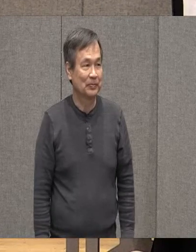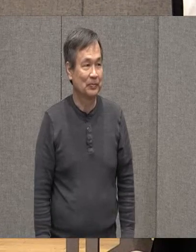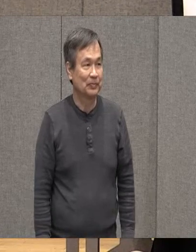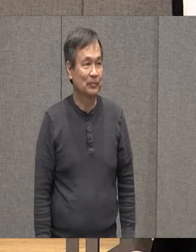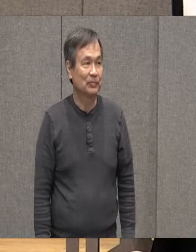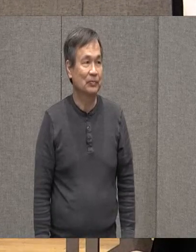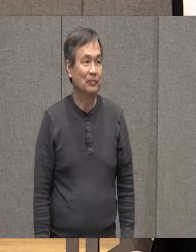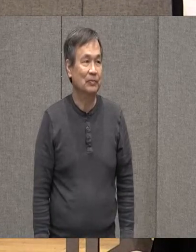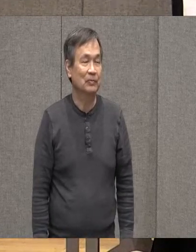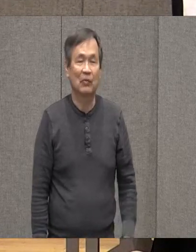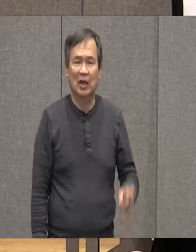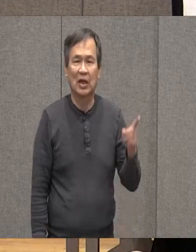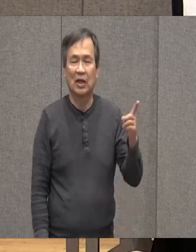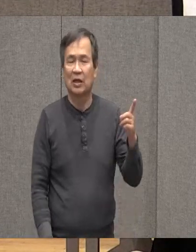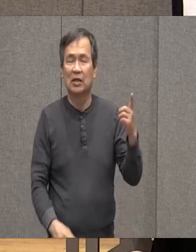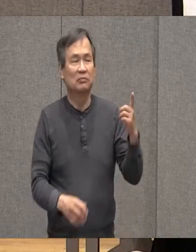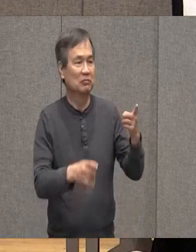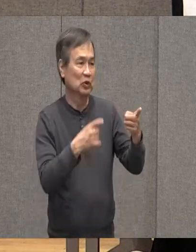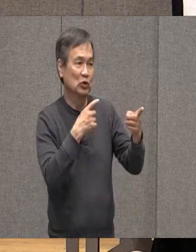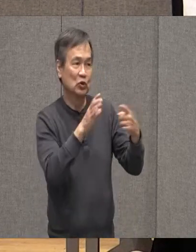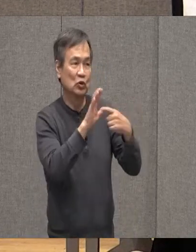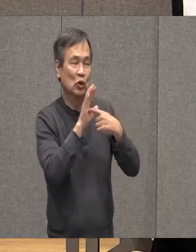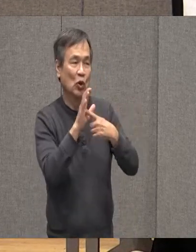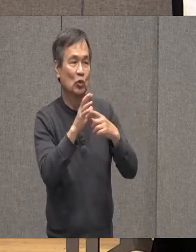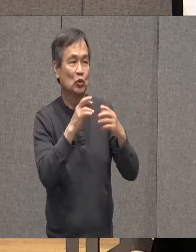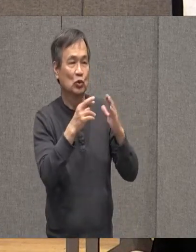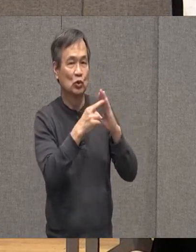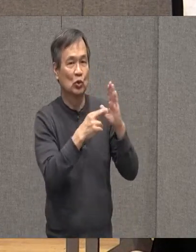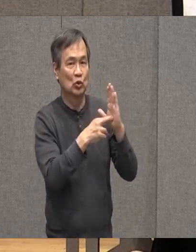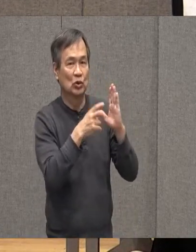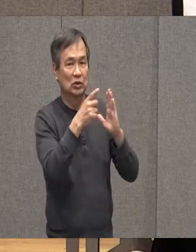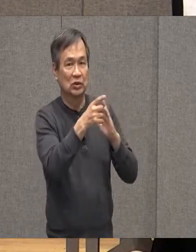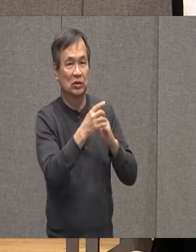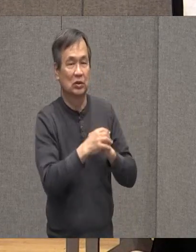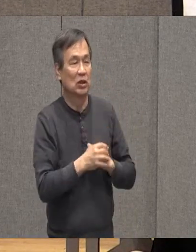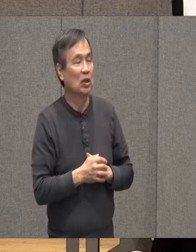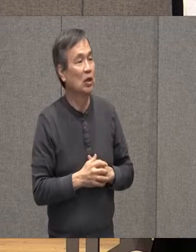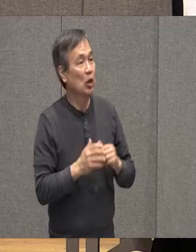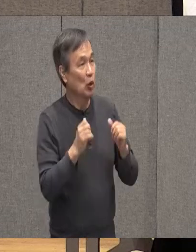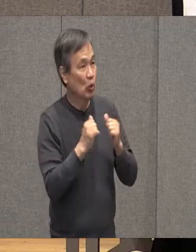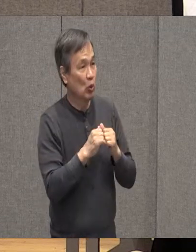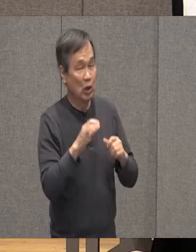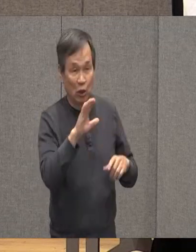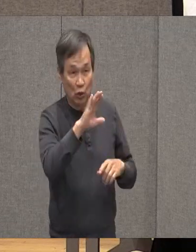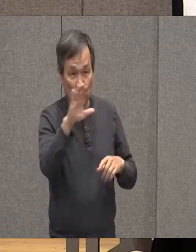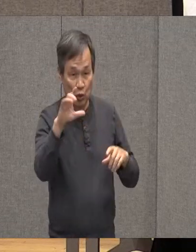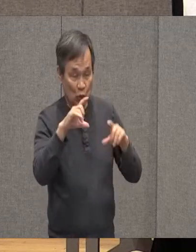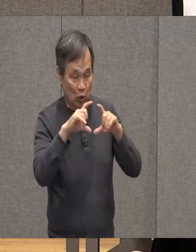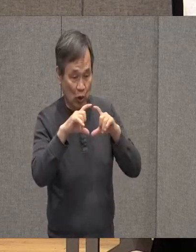At least just as a reminder of what we're gonna be using. So in the deck of cards, your face cards